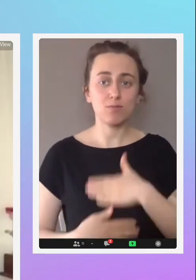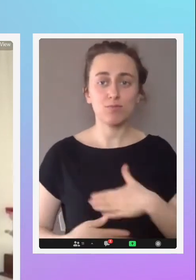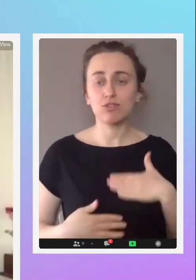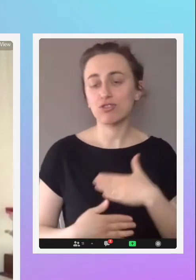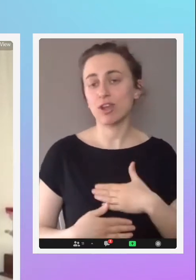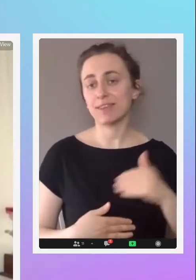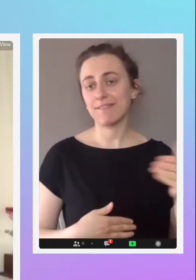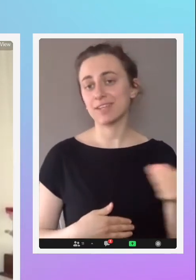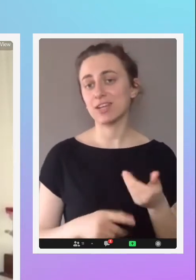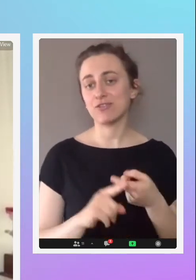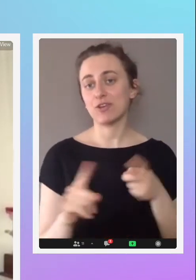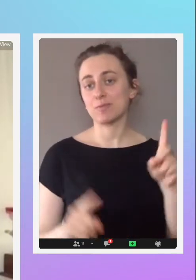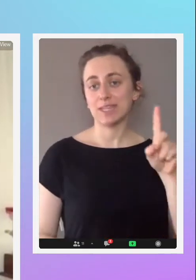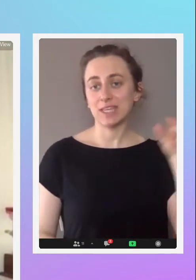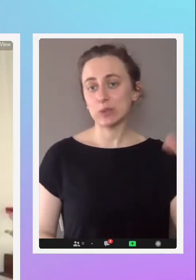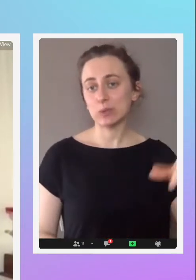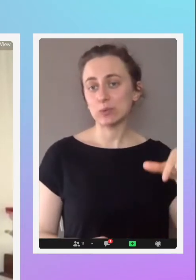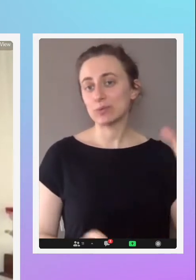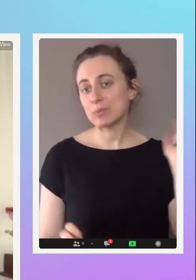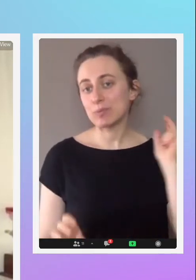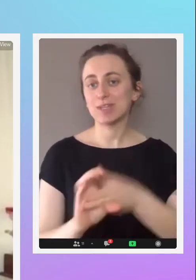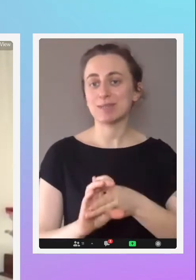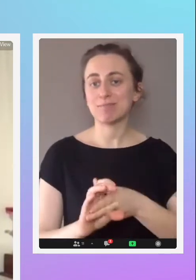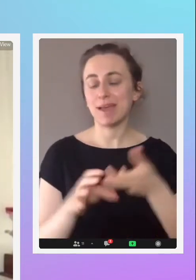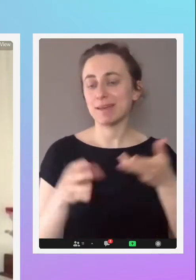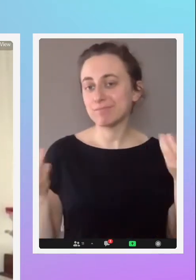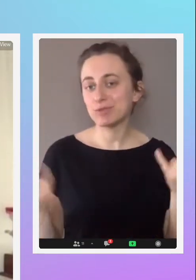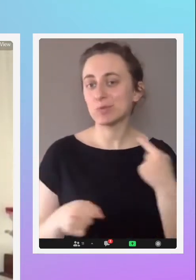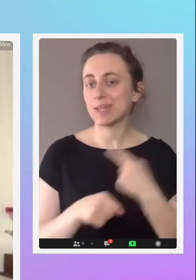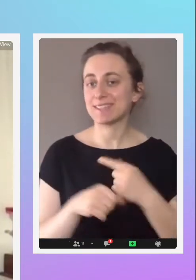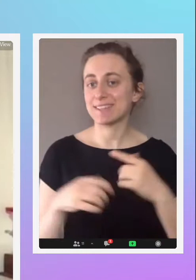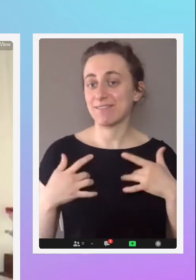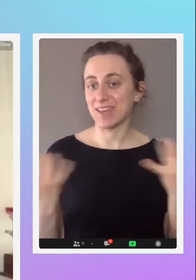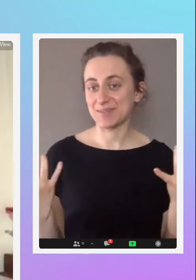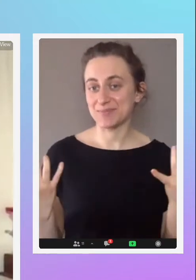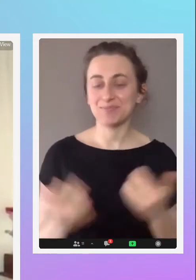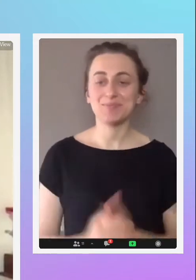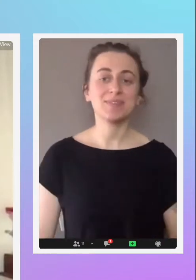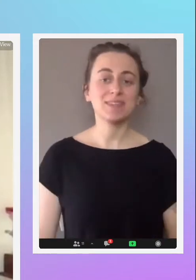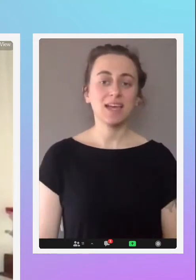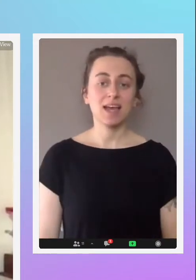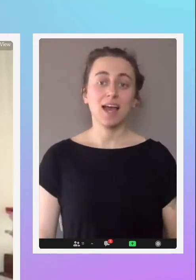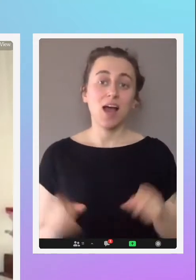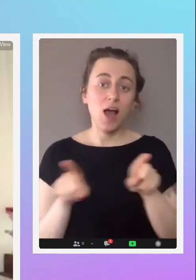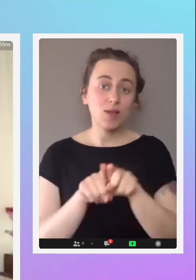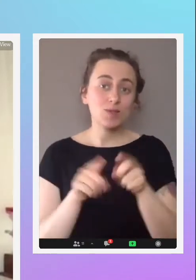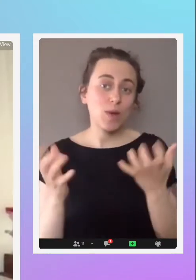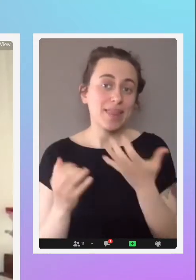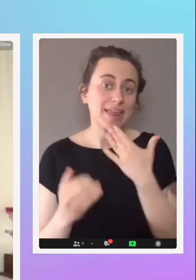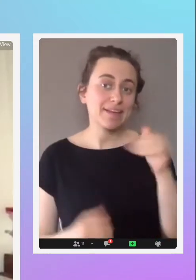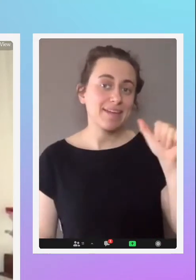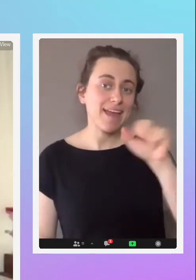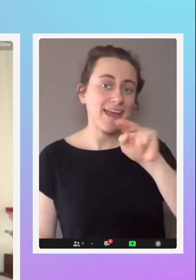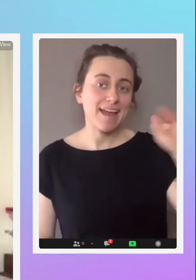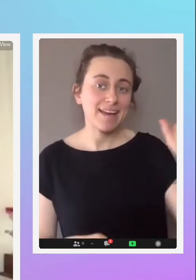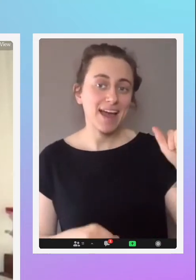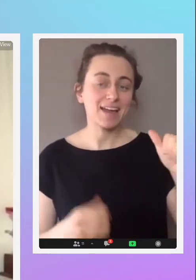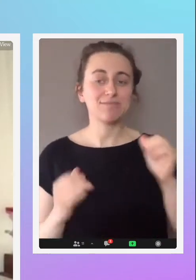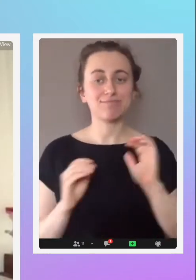to participate in today's event. I also wanna thank Anna who is our ASL interpreter.